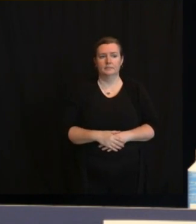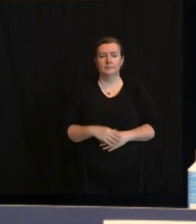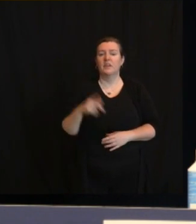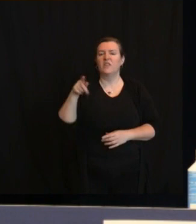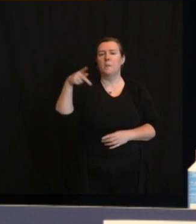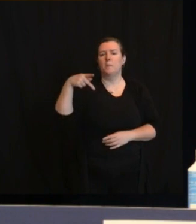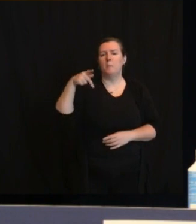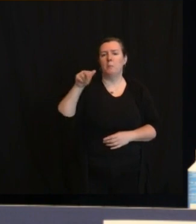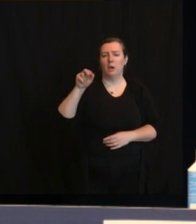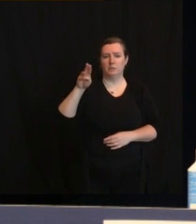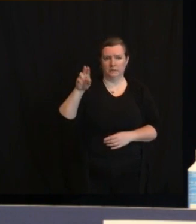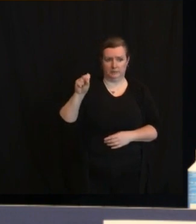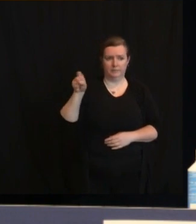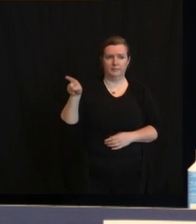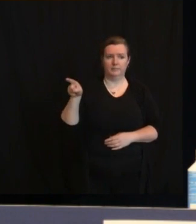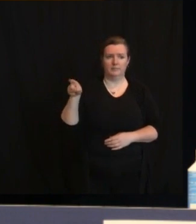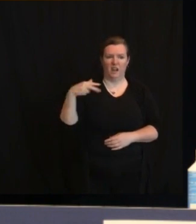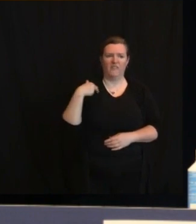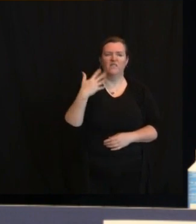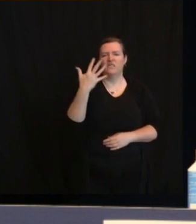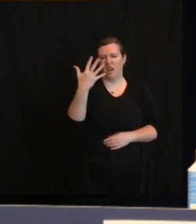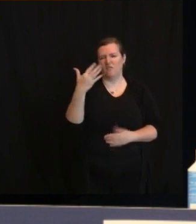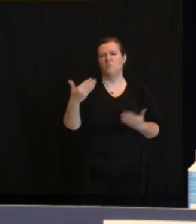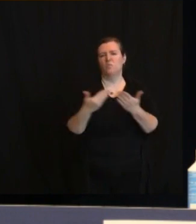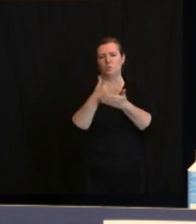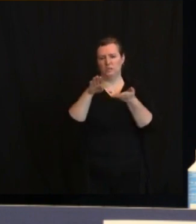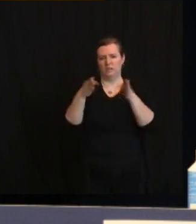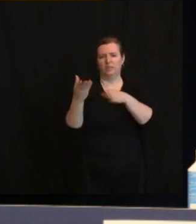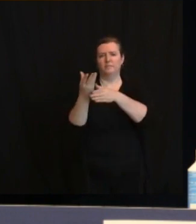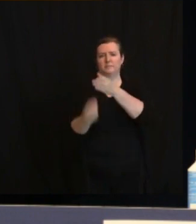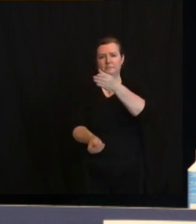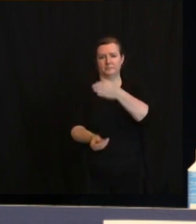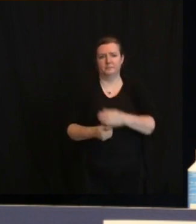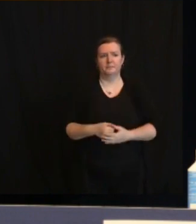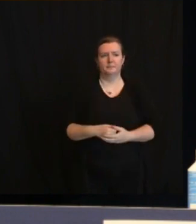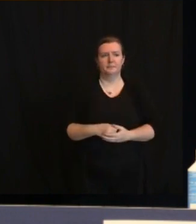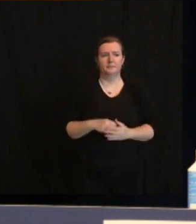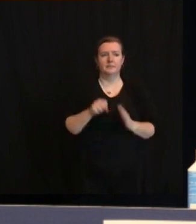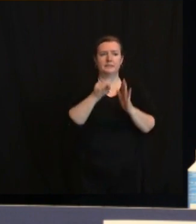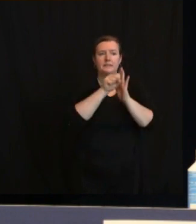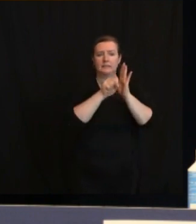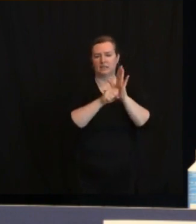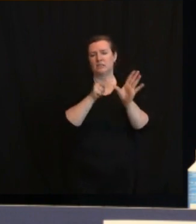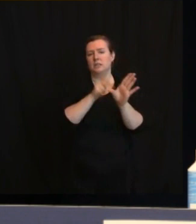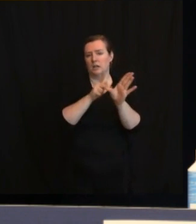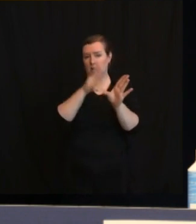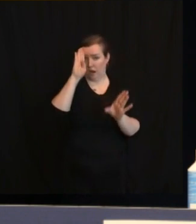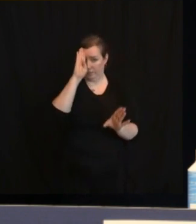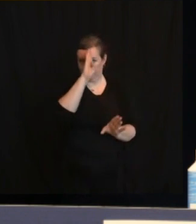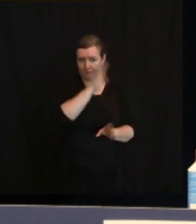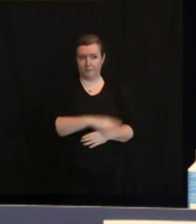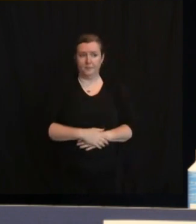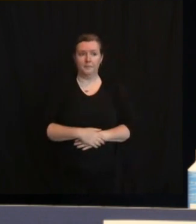THAT TESTED POSITIVE AND FIVE NEW DEATHS ARE BEING REPORTED